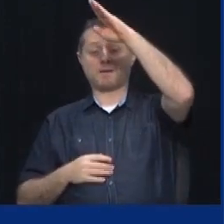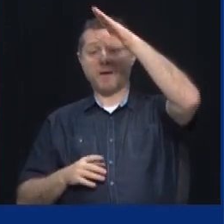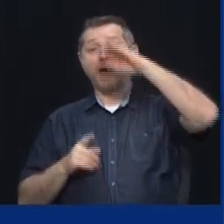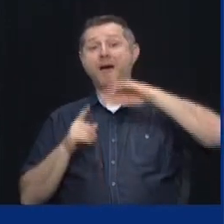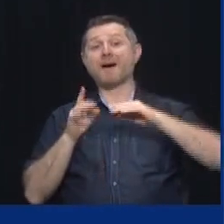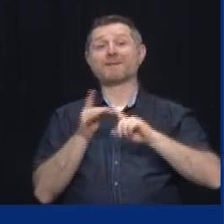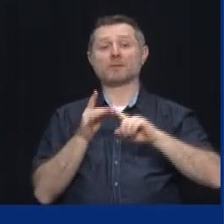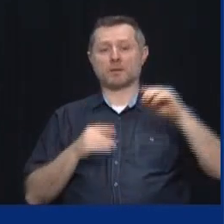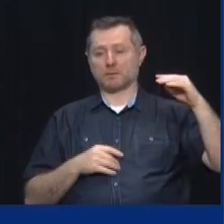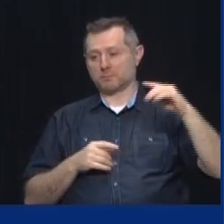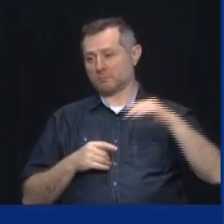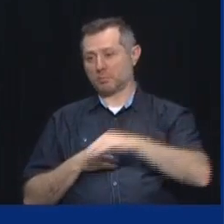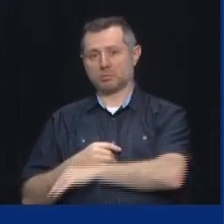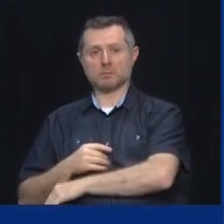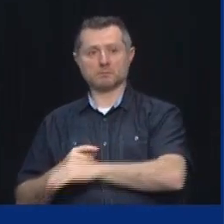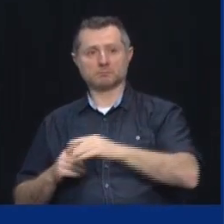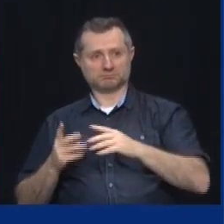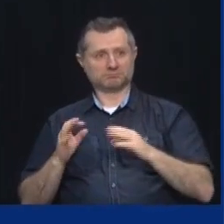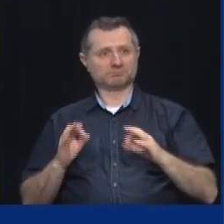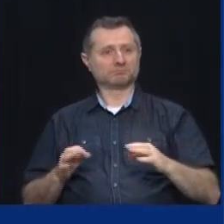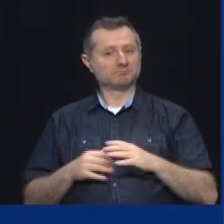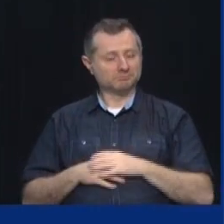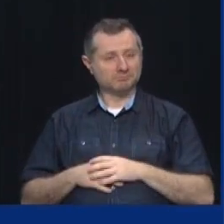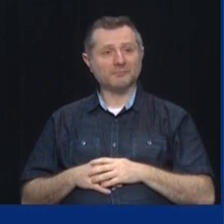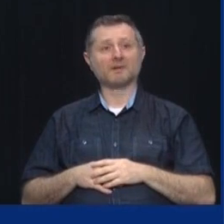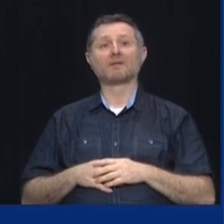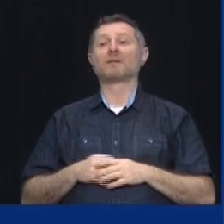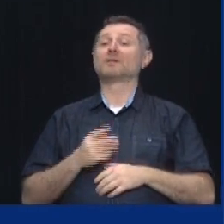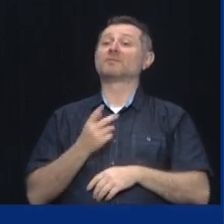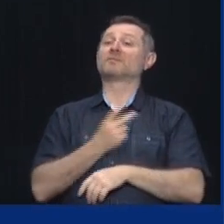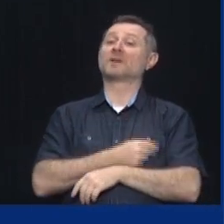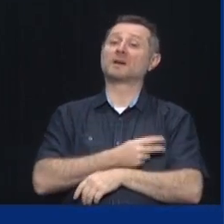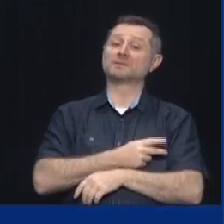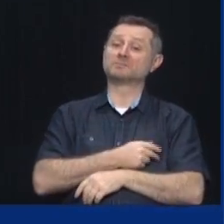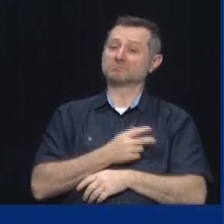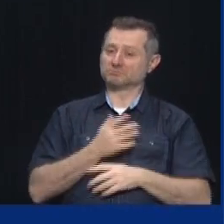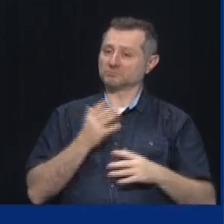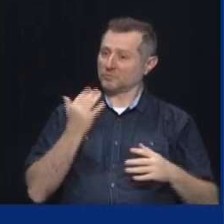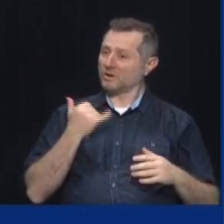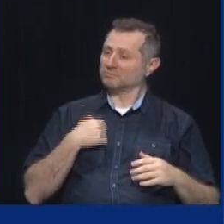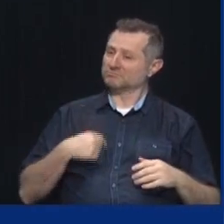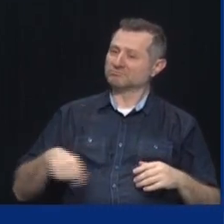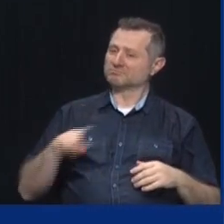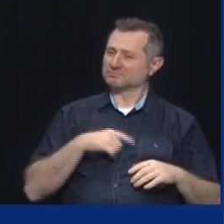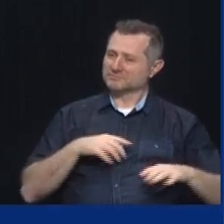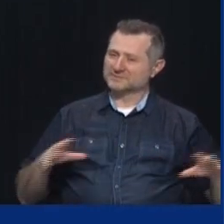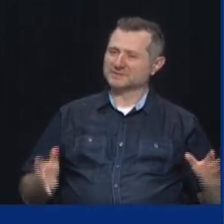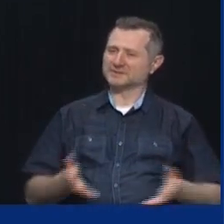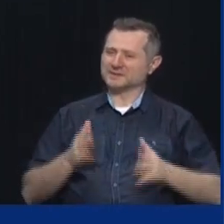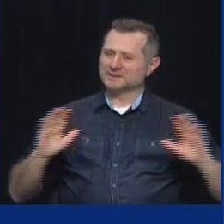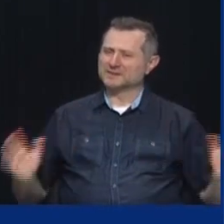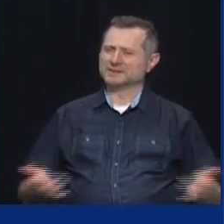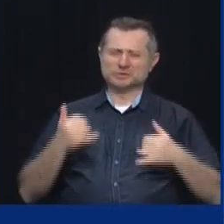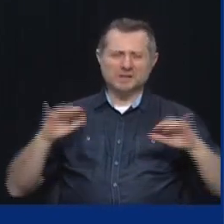THE MORE PEOPLE GET VACCINATED, THE LOWER POSITIVITY RATE. THE MORE THE VACCINE RATE GOES